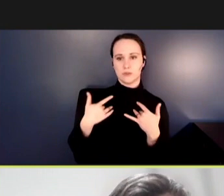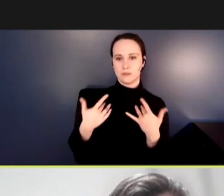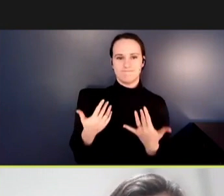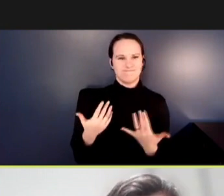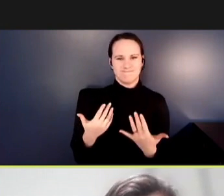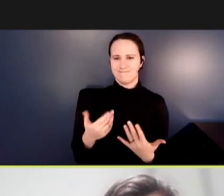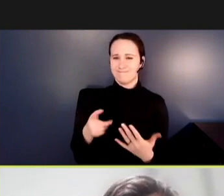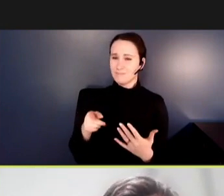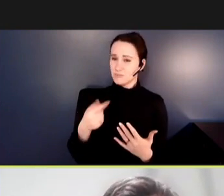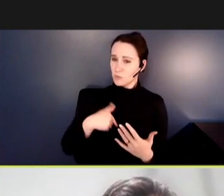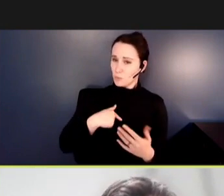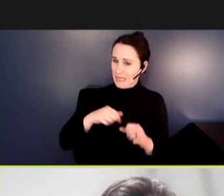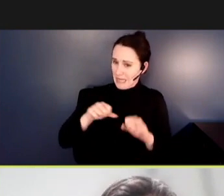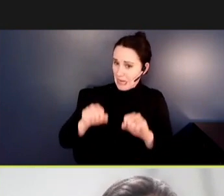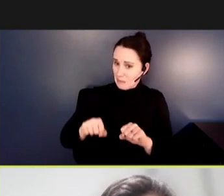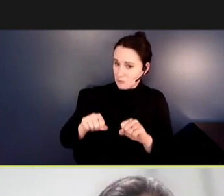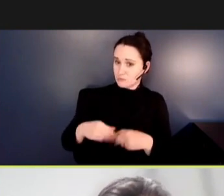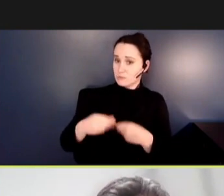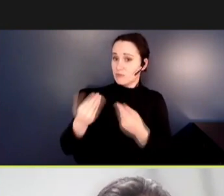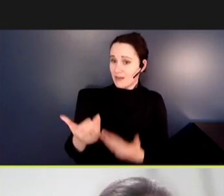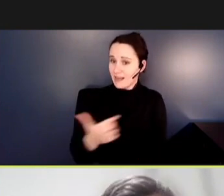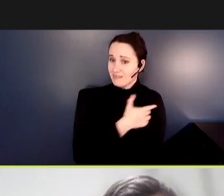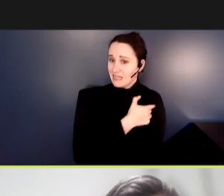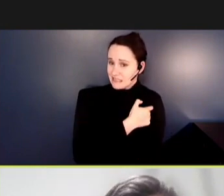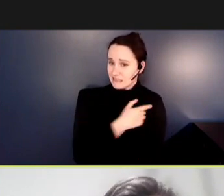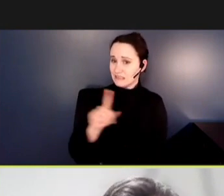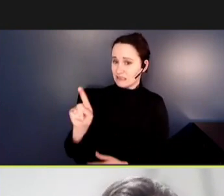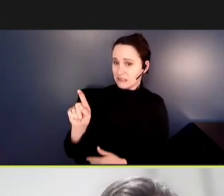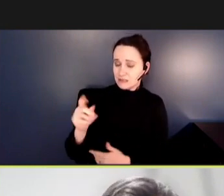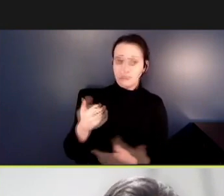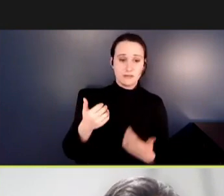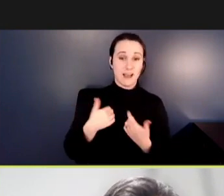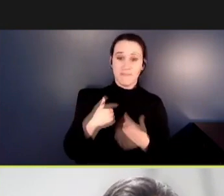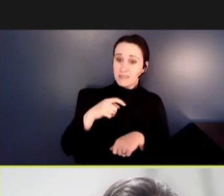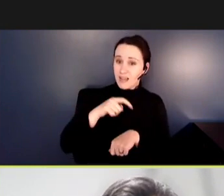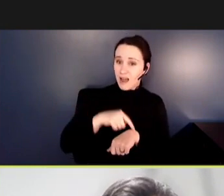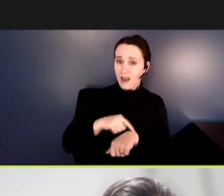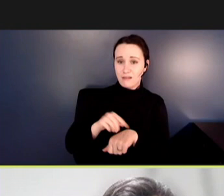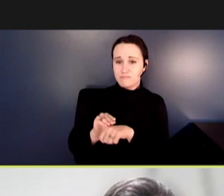be able to provide these vaccines, having the time to counsel individuals about the vaccines,